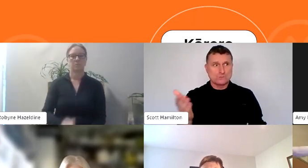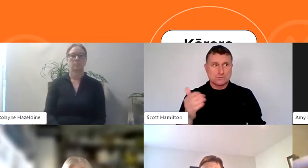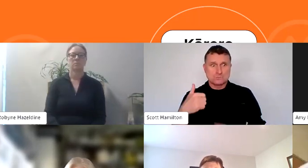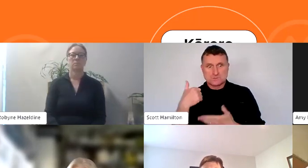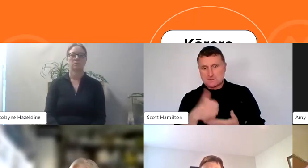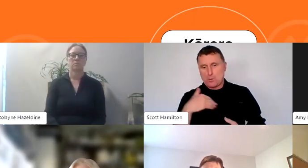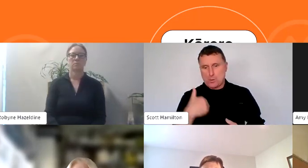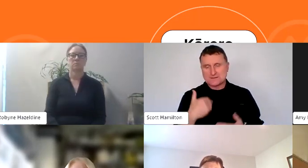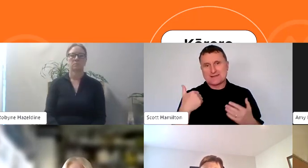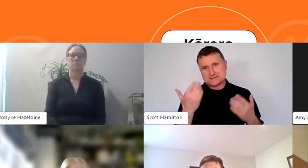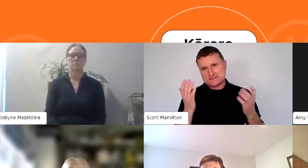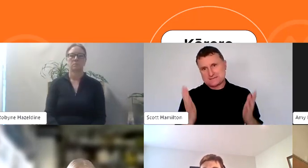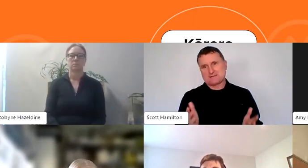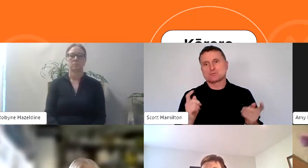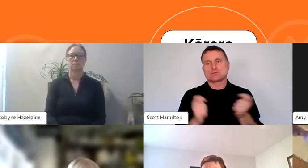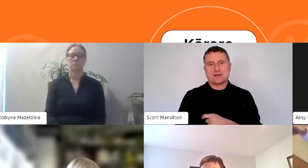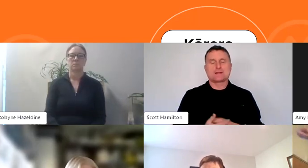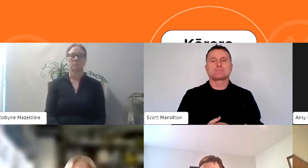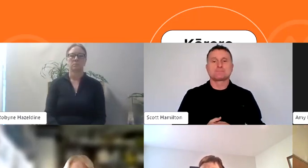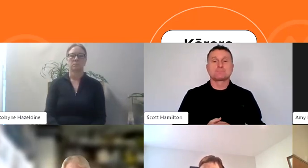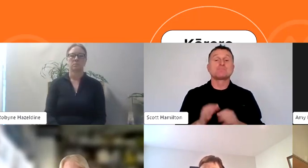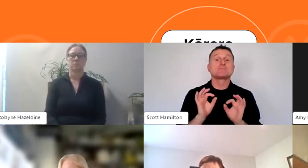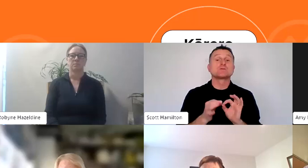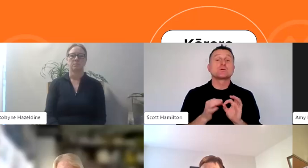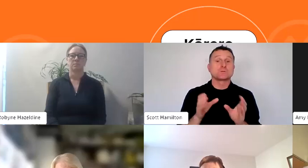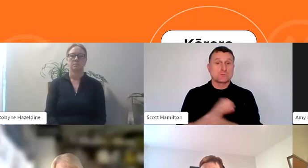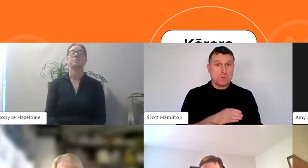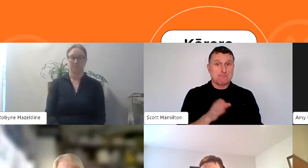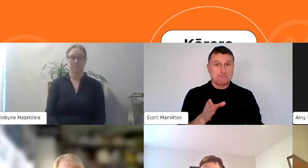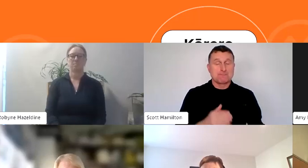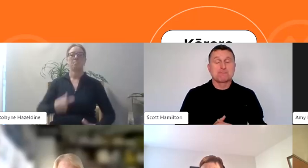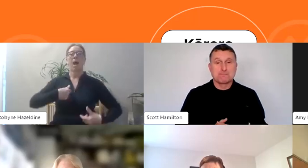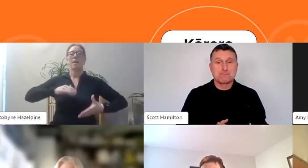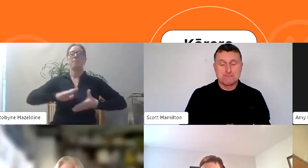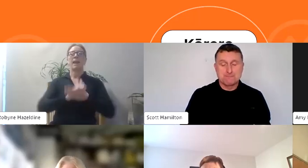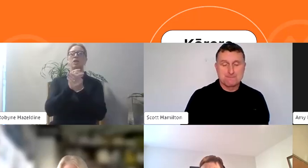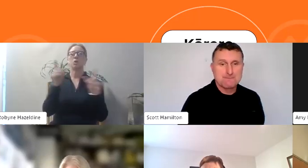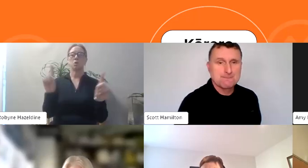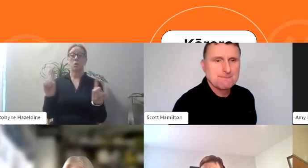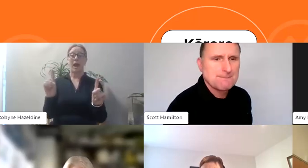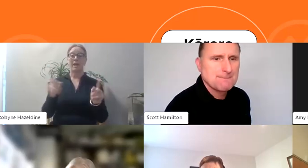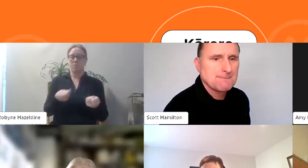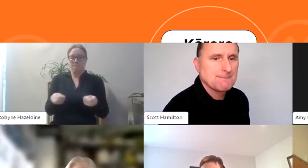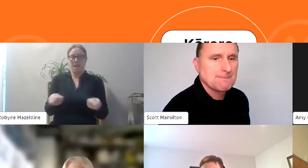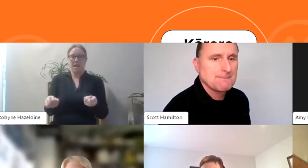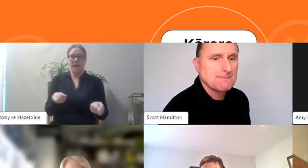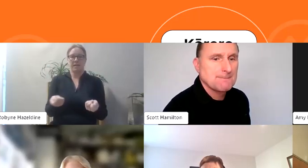it's my absolute pleasure today to be mediating this panel and